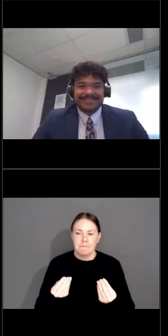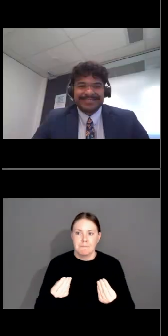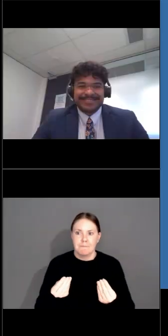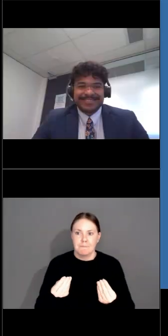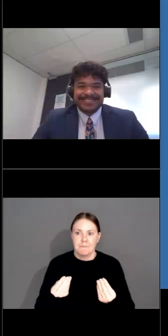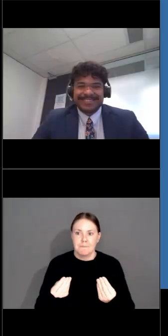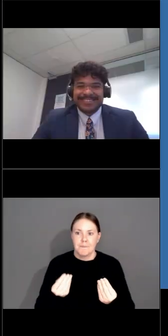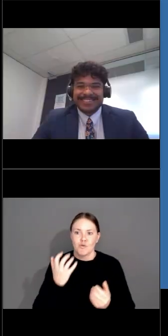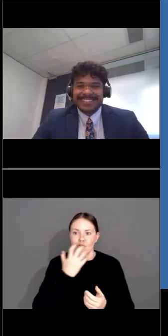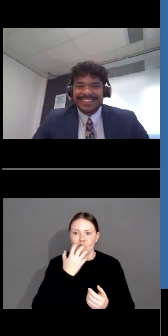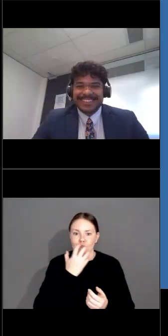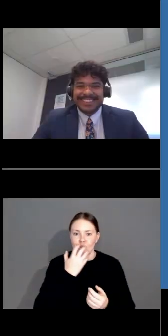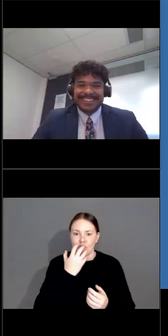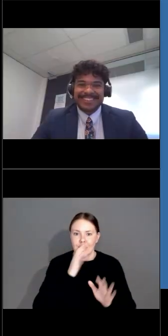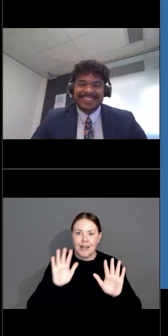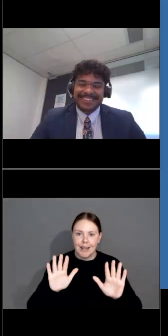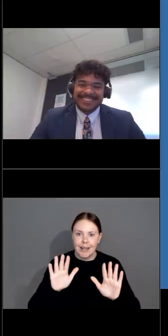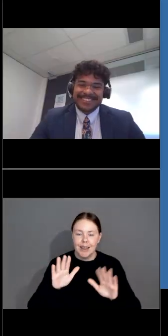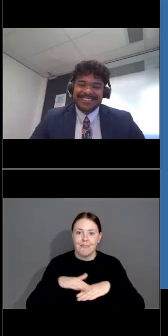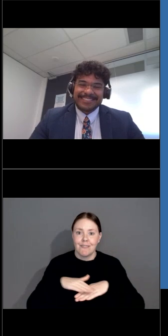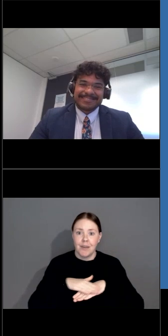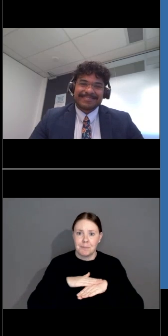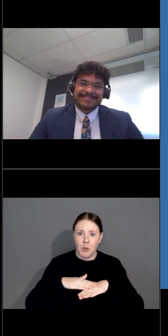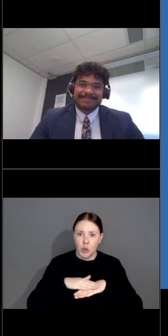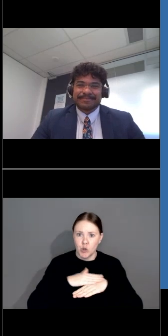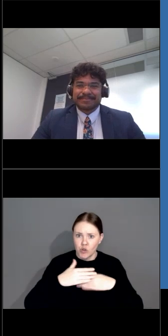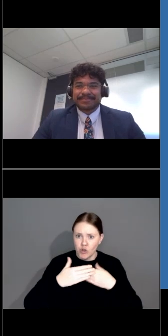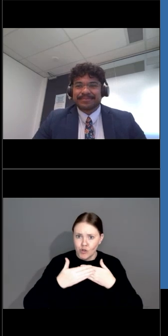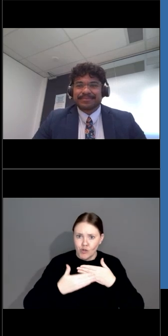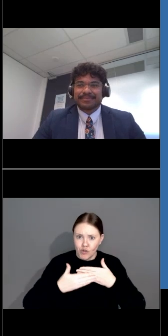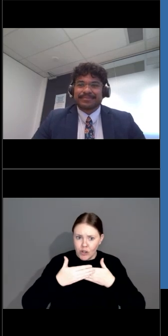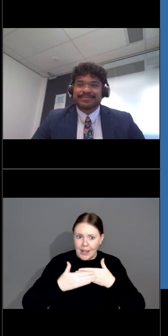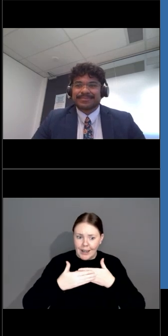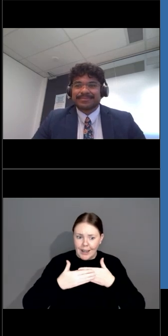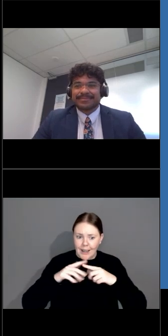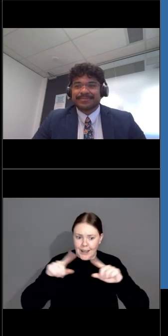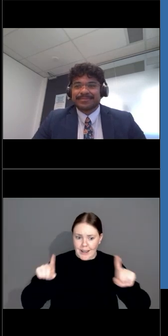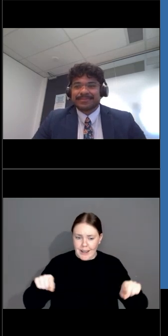a blue screen we have technical issues down this end but you know it's going to come back up just